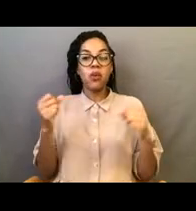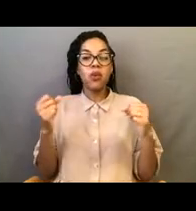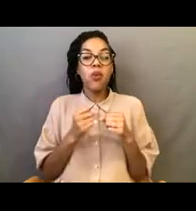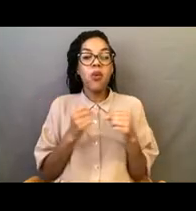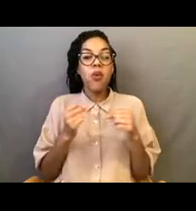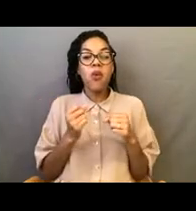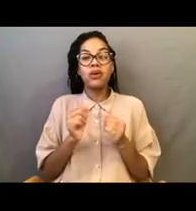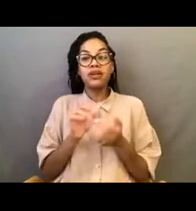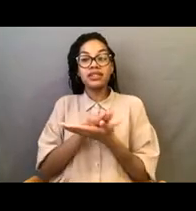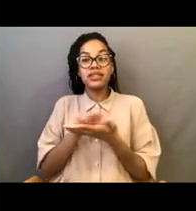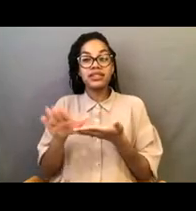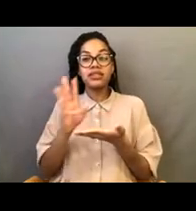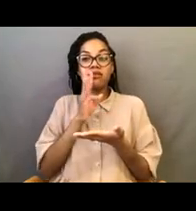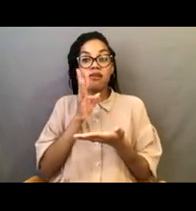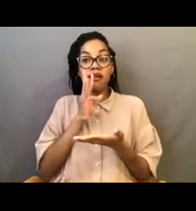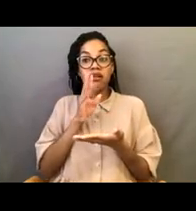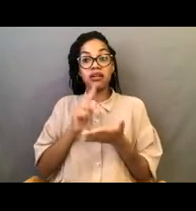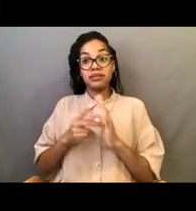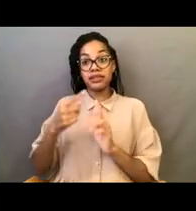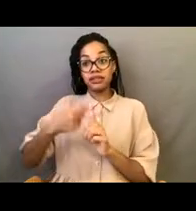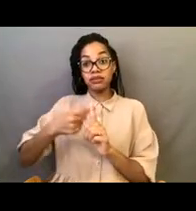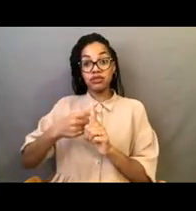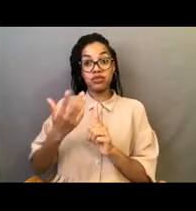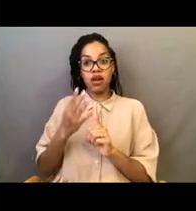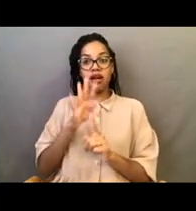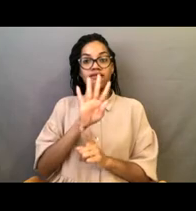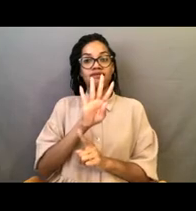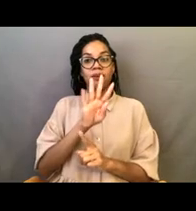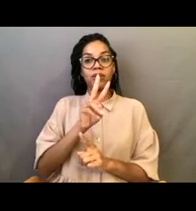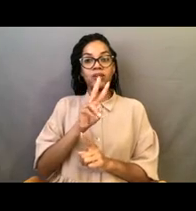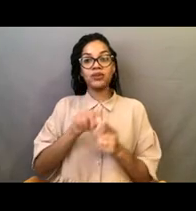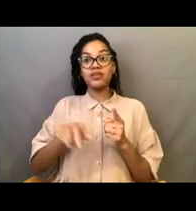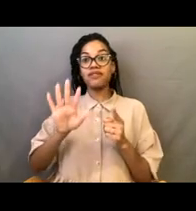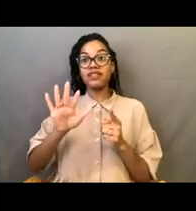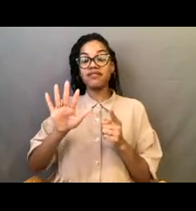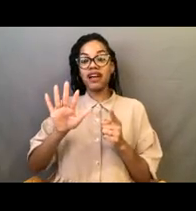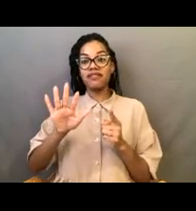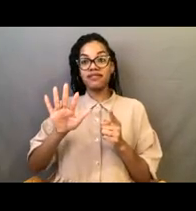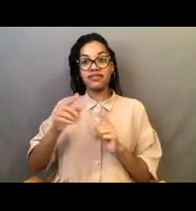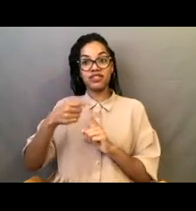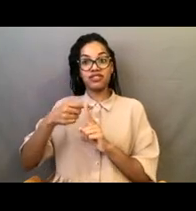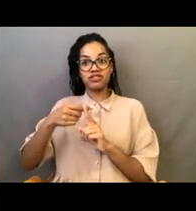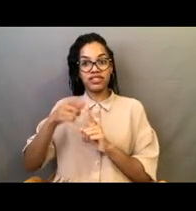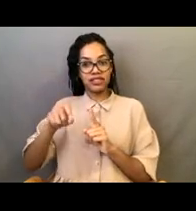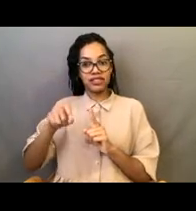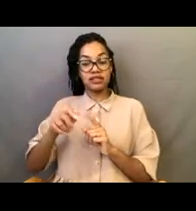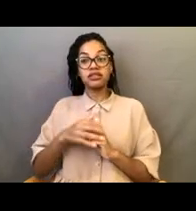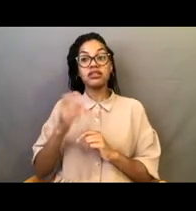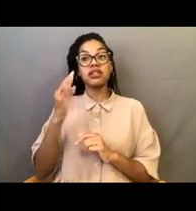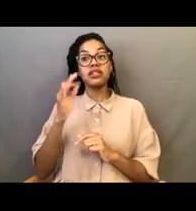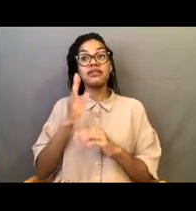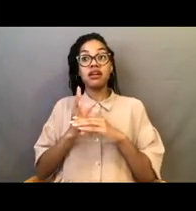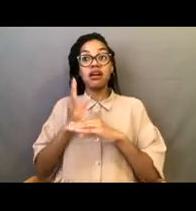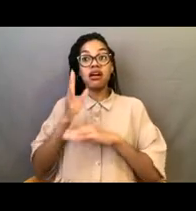are between 42 to 55 degrees Fahrenheit. However, if the water temperature ever gets above 60,